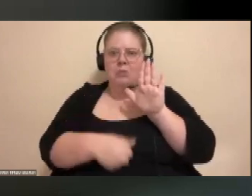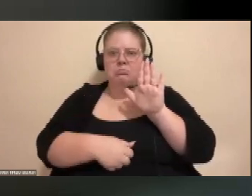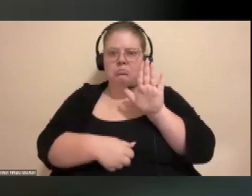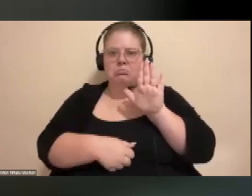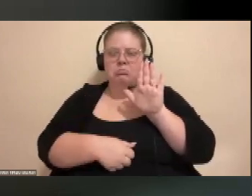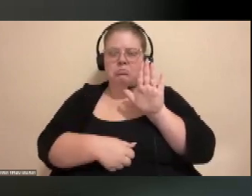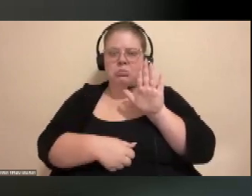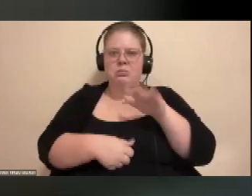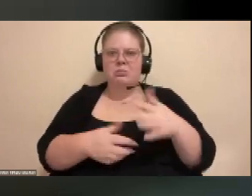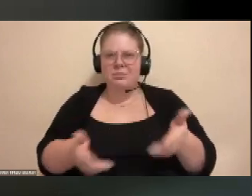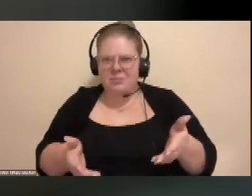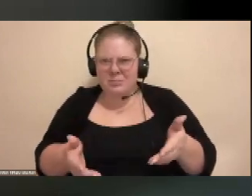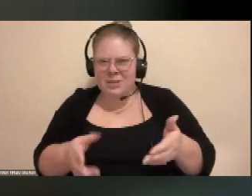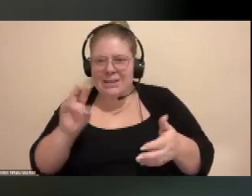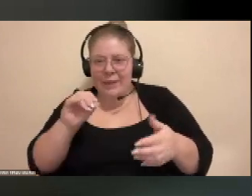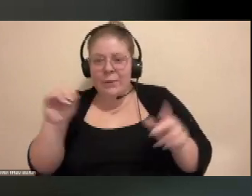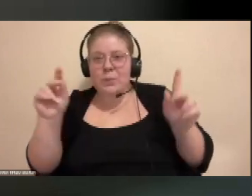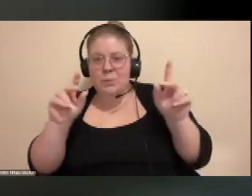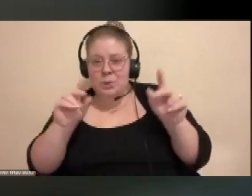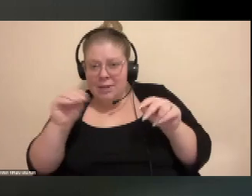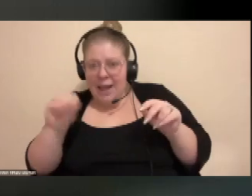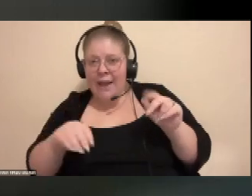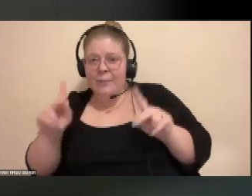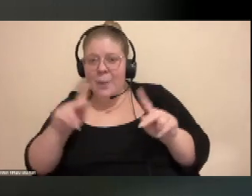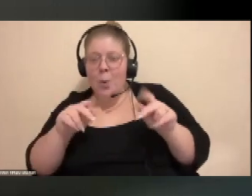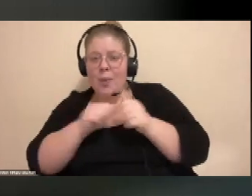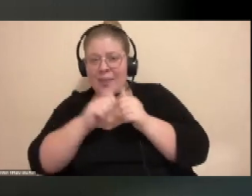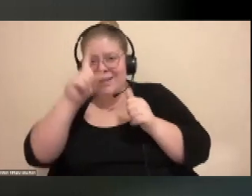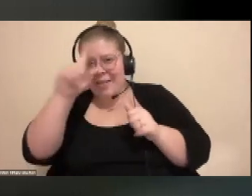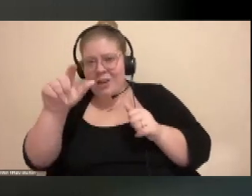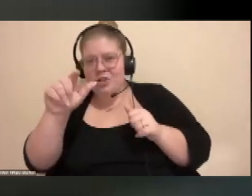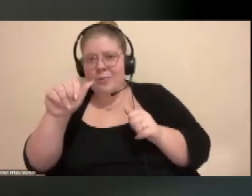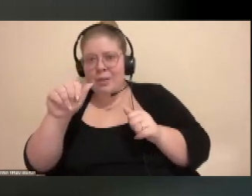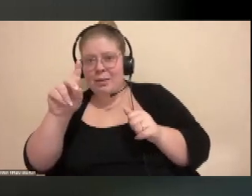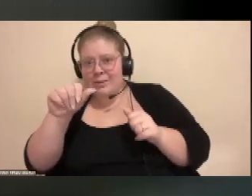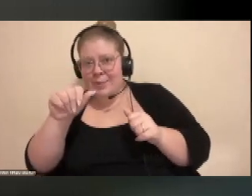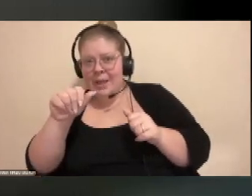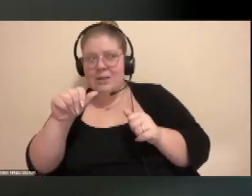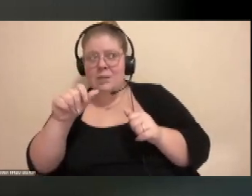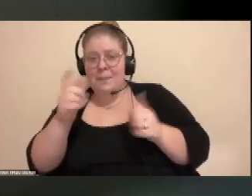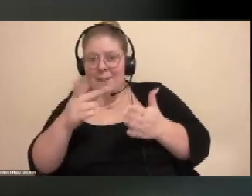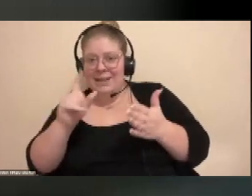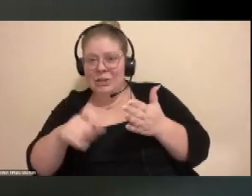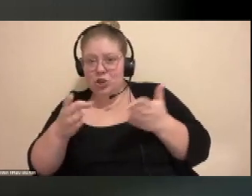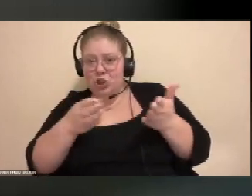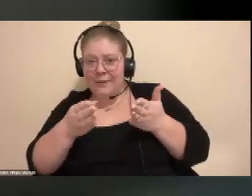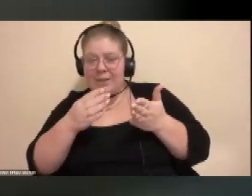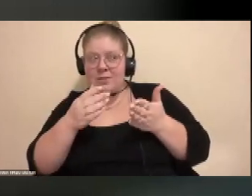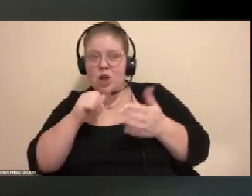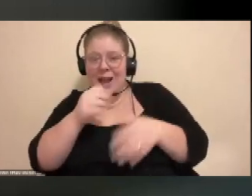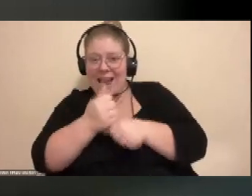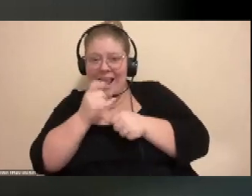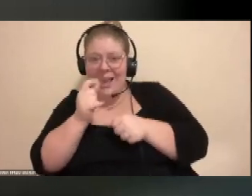intellectual disabilities who might need service aren't getting them. And it may be as simple as they don't want what's offered,